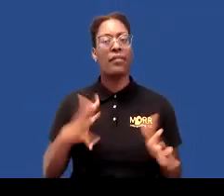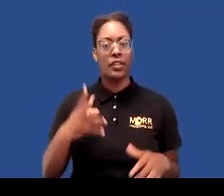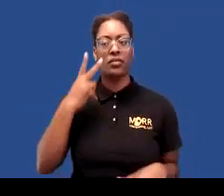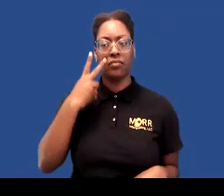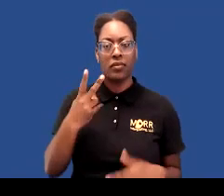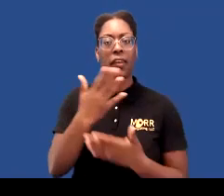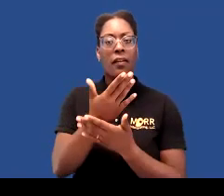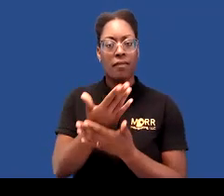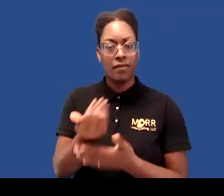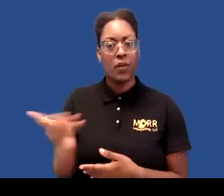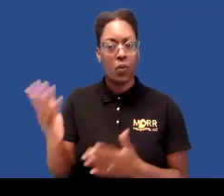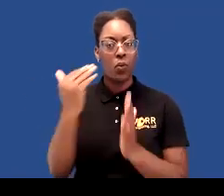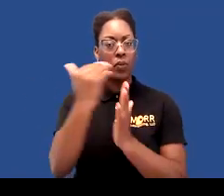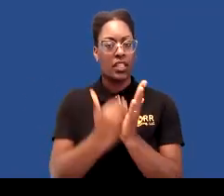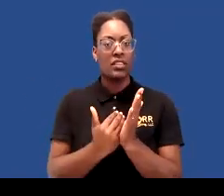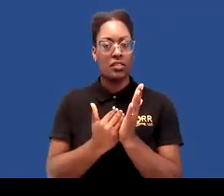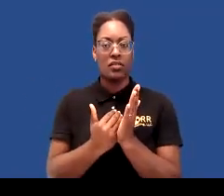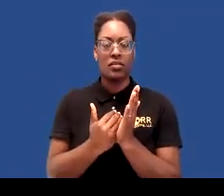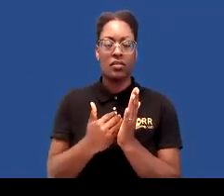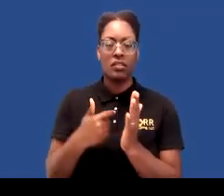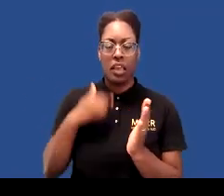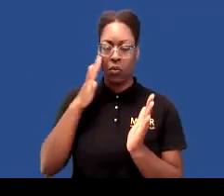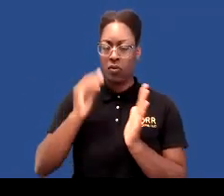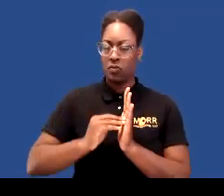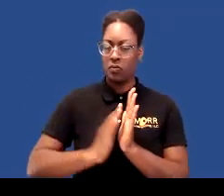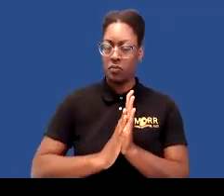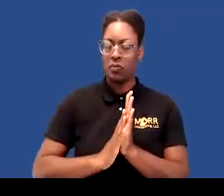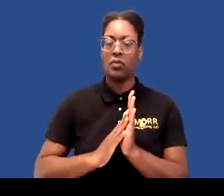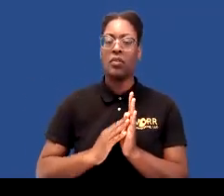Let me-- I'm going to make a quick note, Elle. If you want to